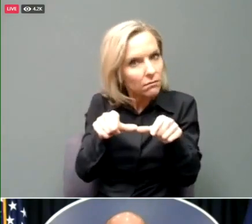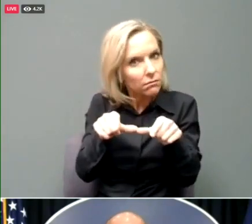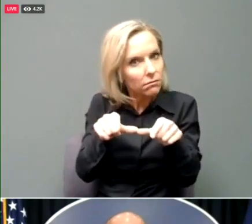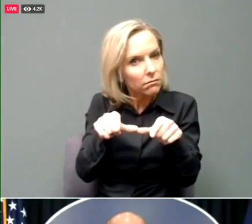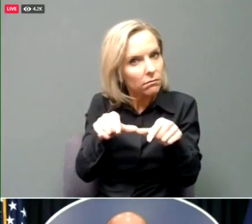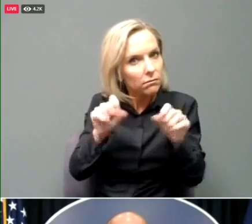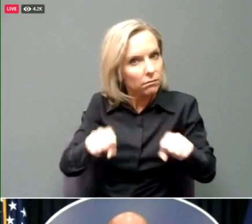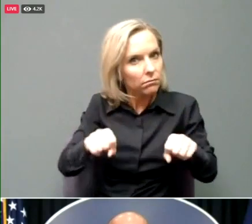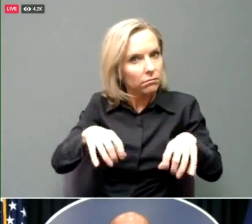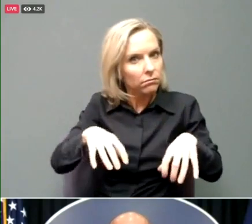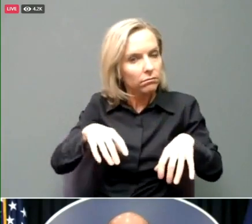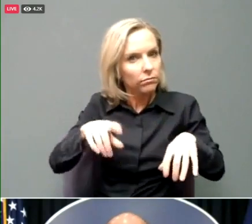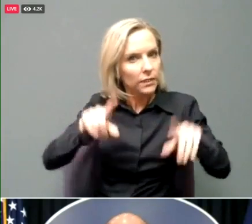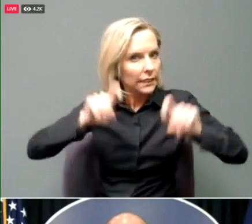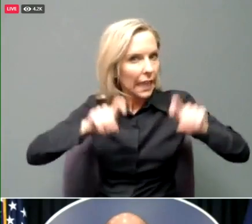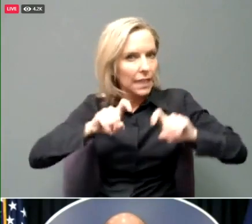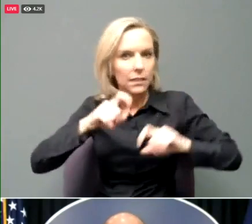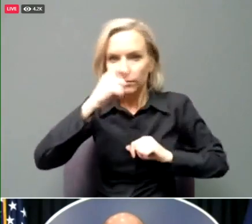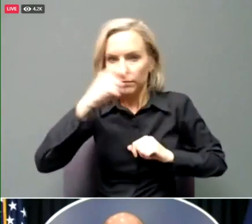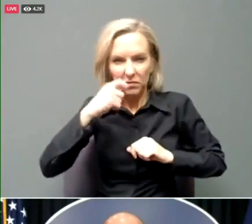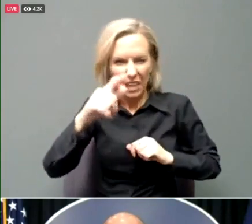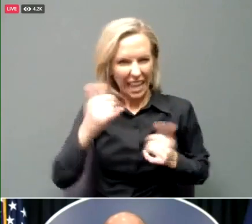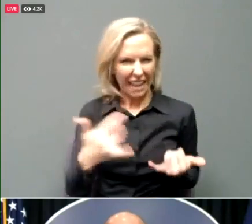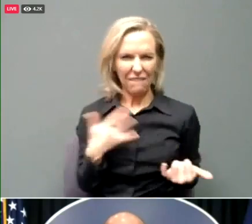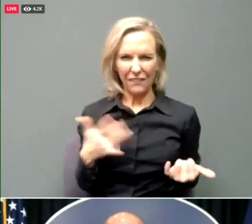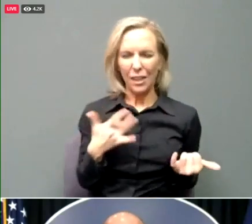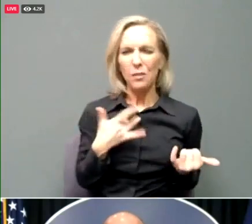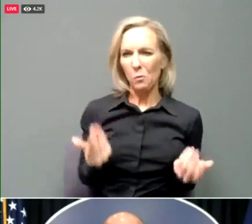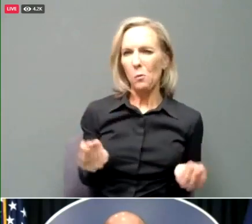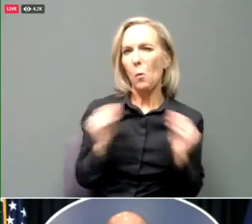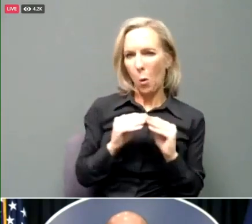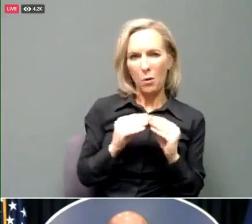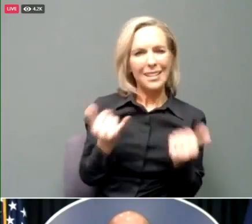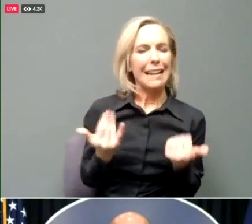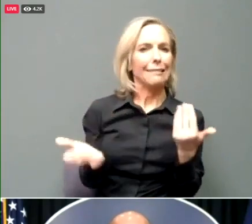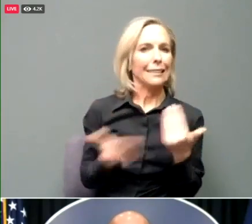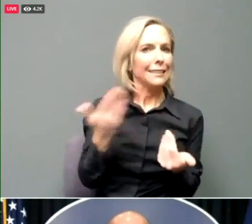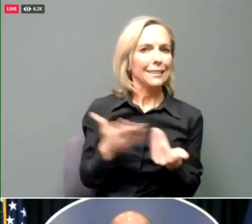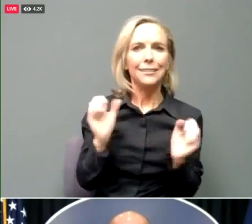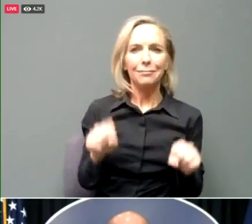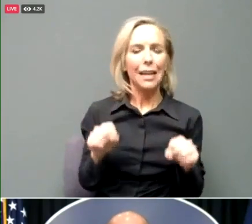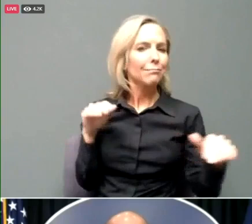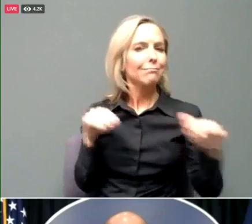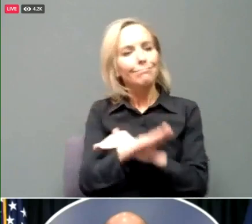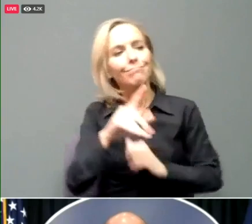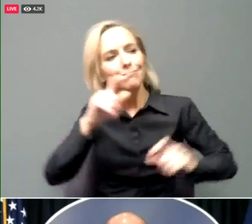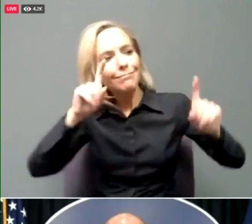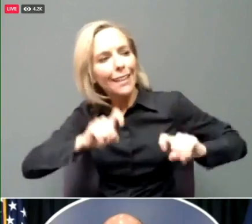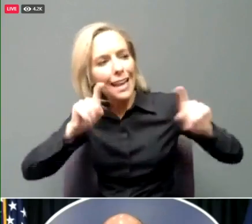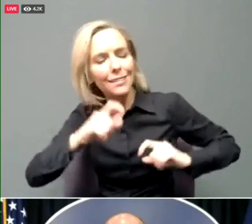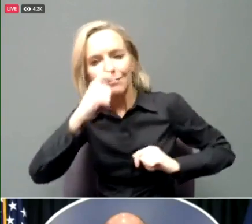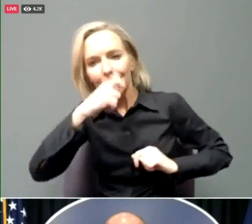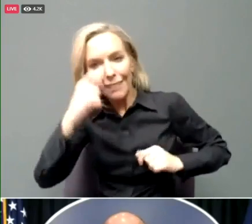than that at this point, because now that it's so much easier to get, probably, sites aren't always coming to tell us. But please, if you have a site